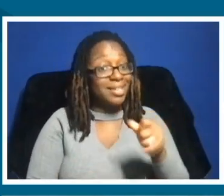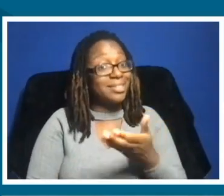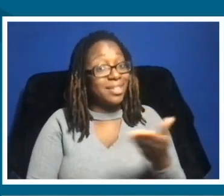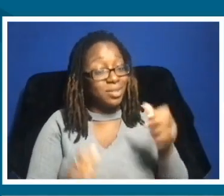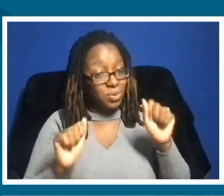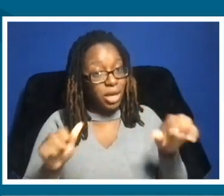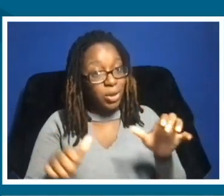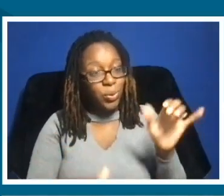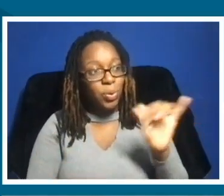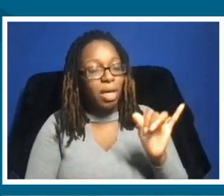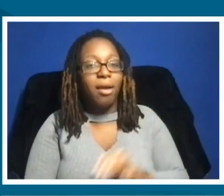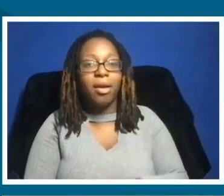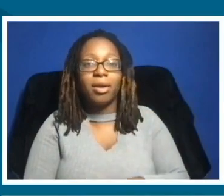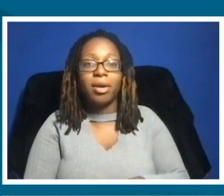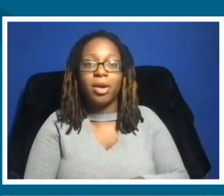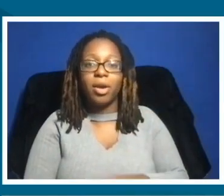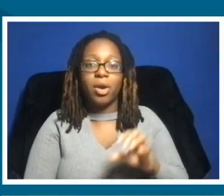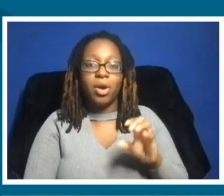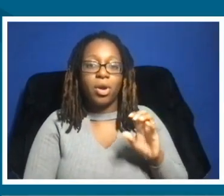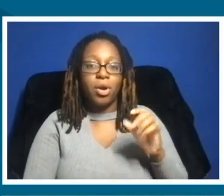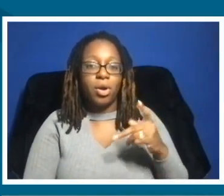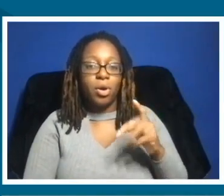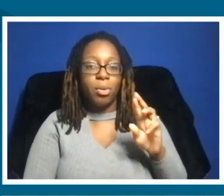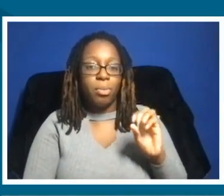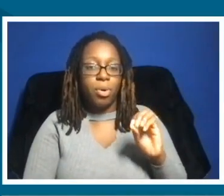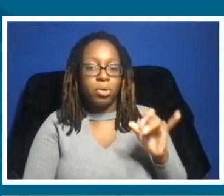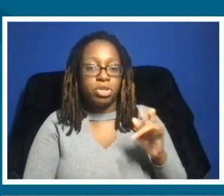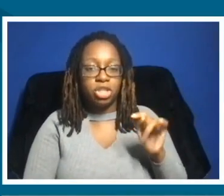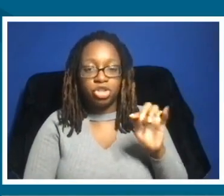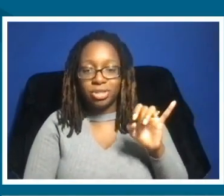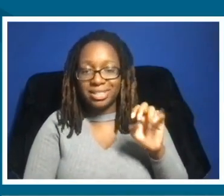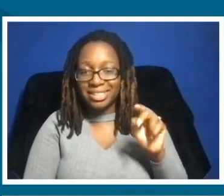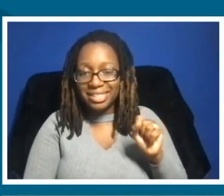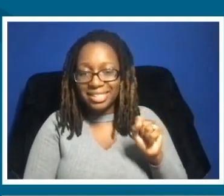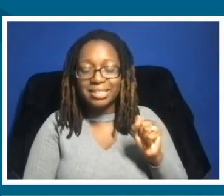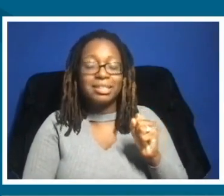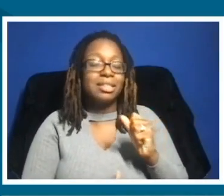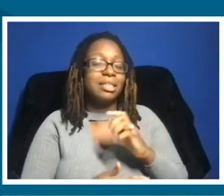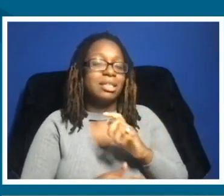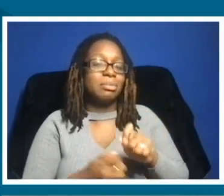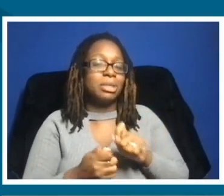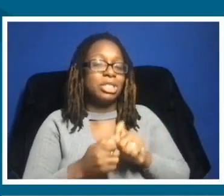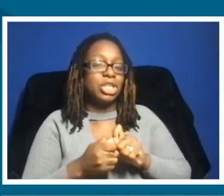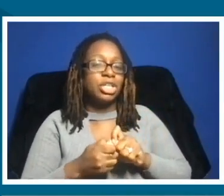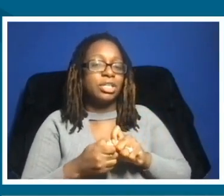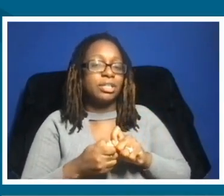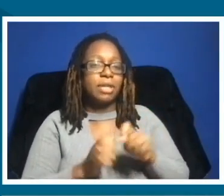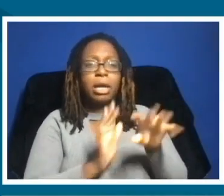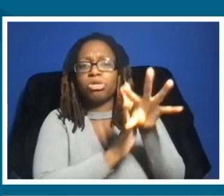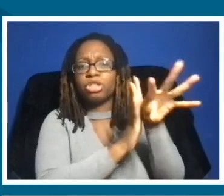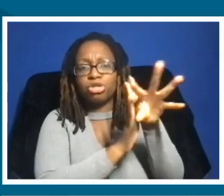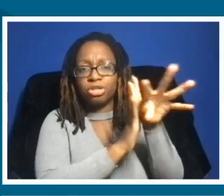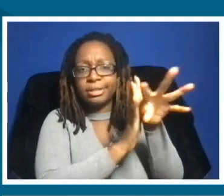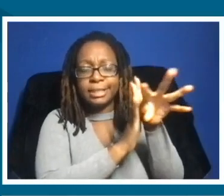for example um and i guess certain cities have different rules about that but in dc it